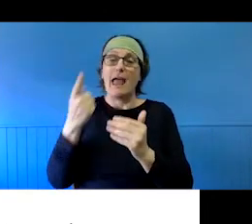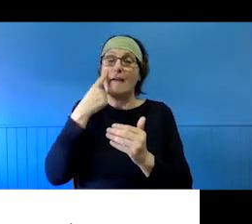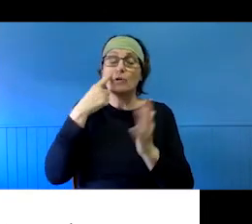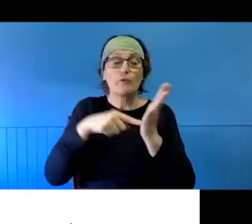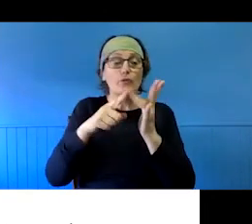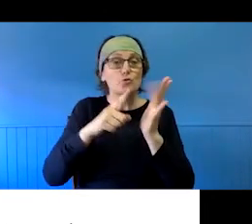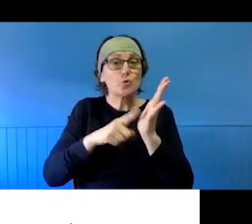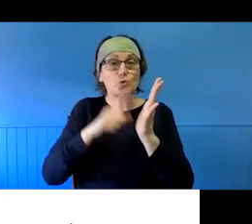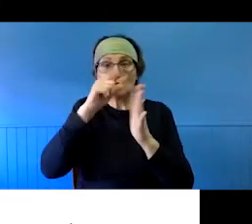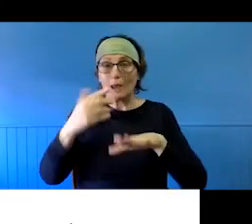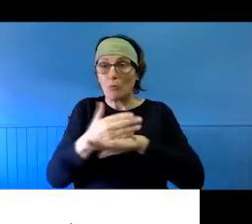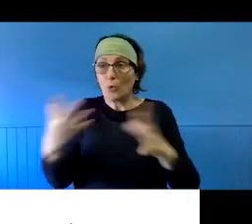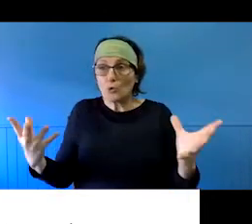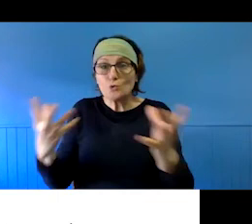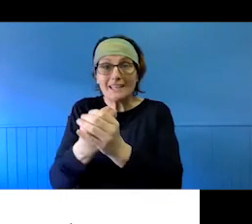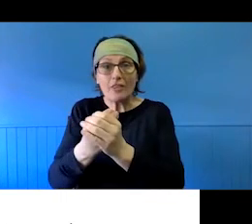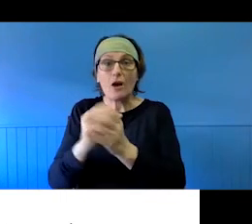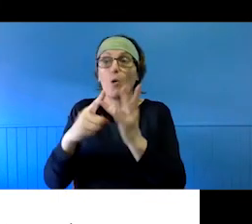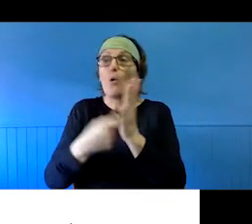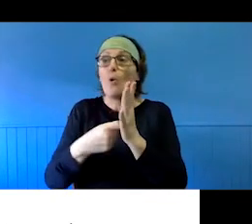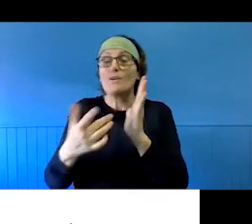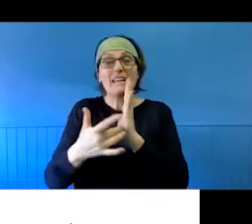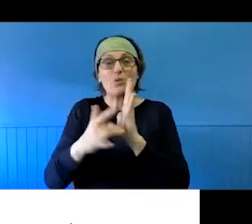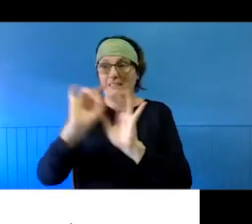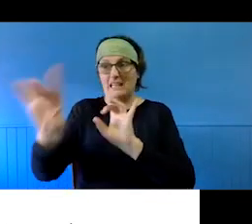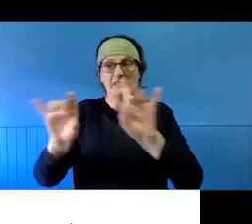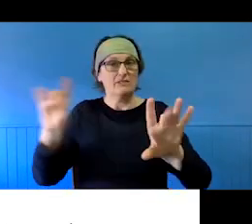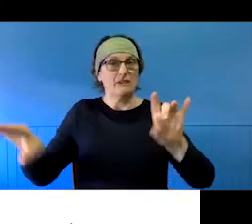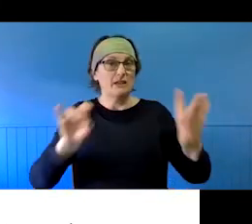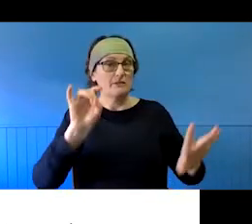Look a support or distraction of the